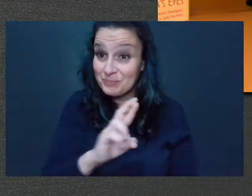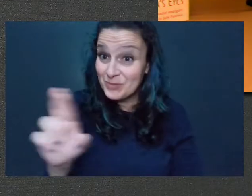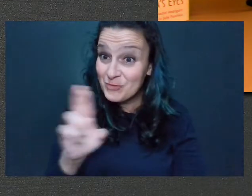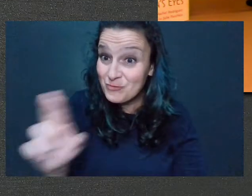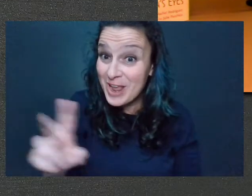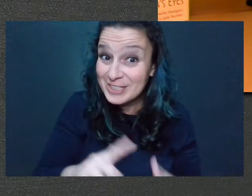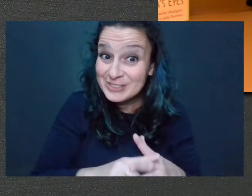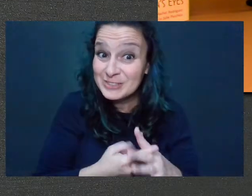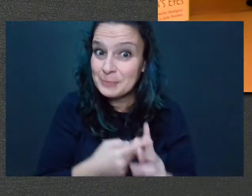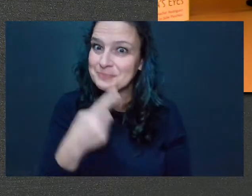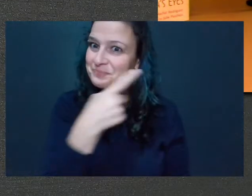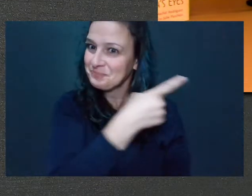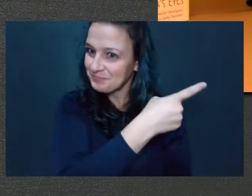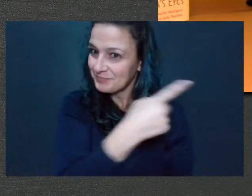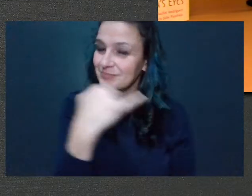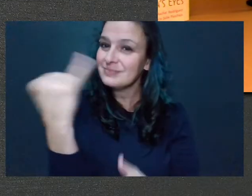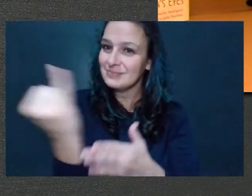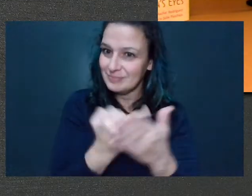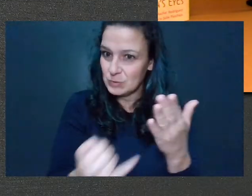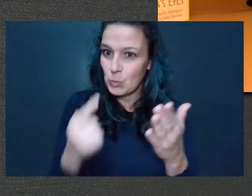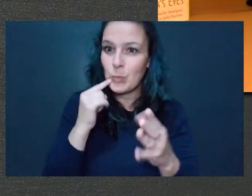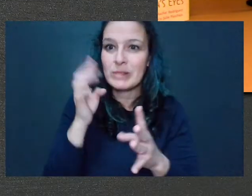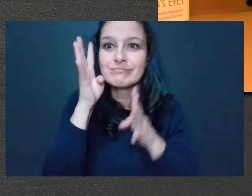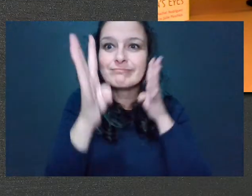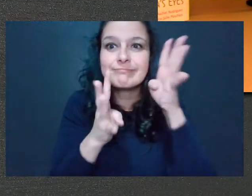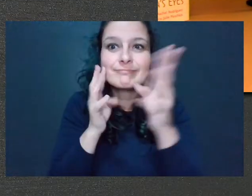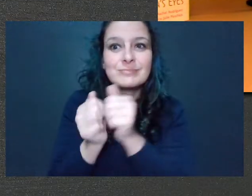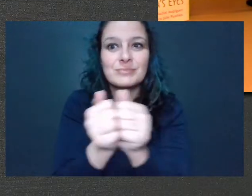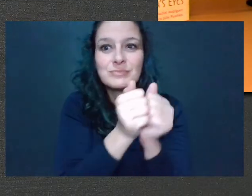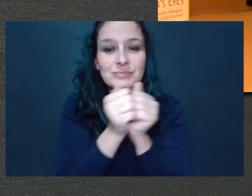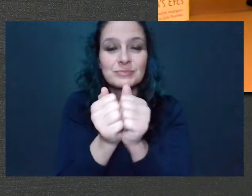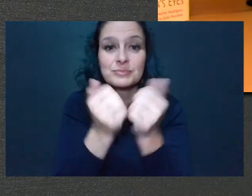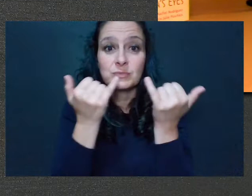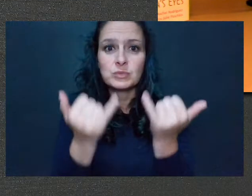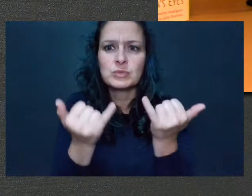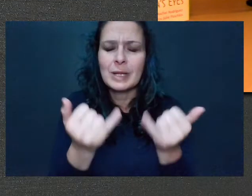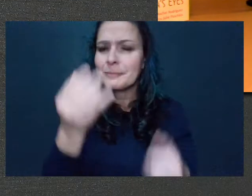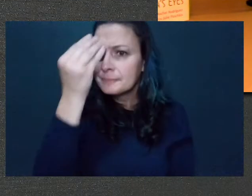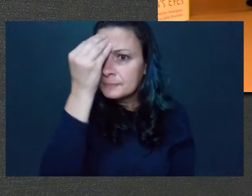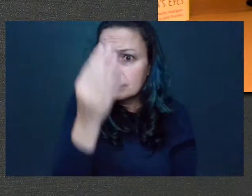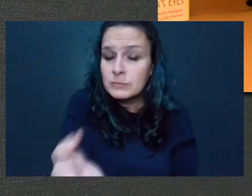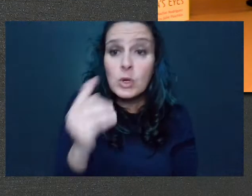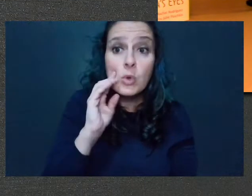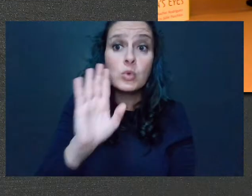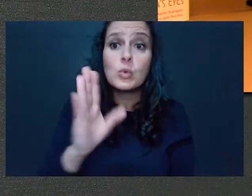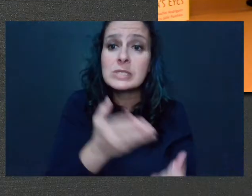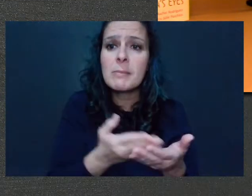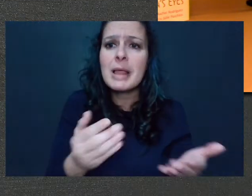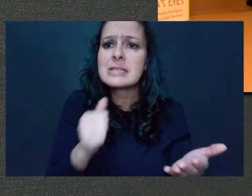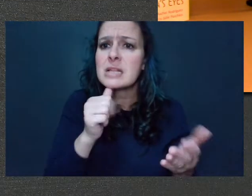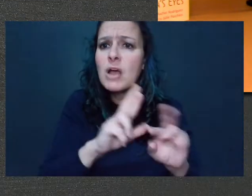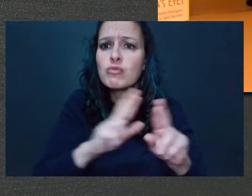So, this is our art that we are gonna create today. If you don't have your supplies ready, that's okay.